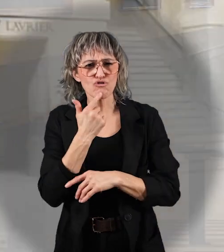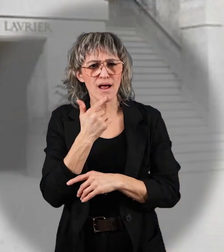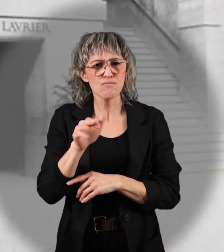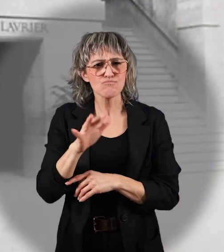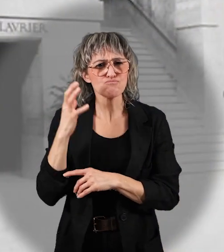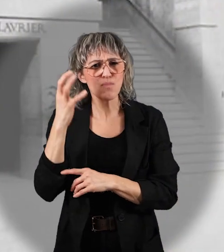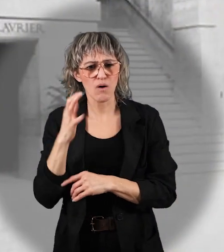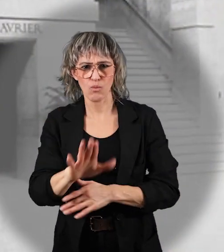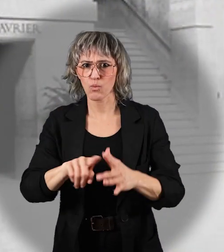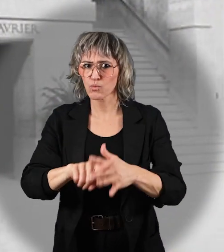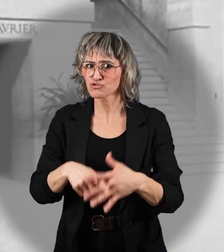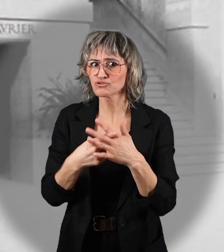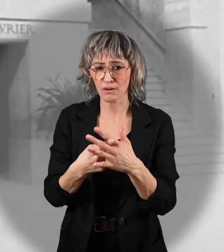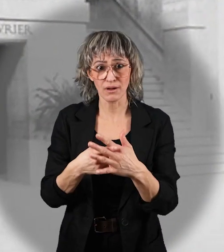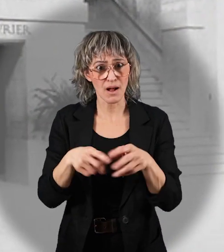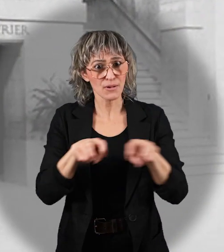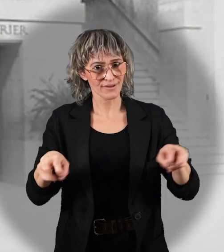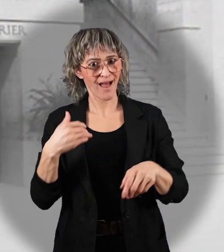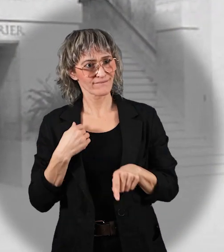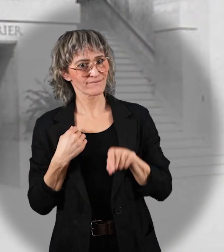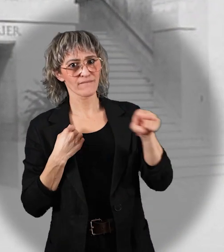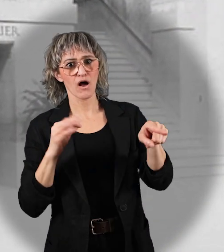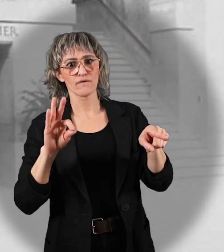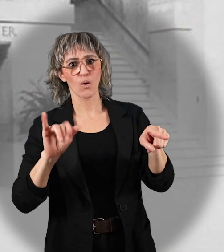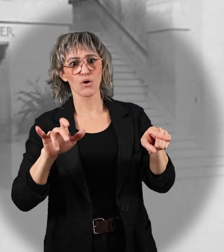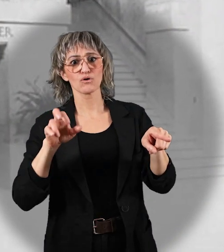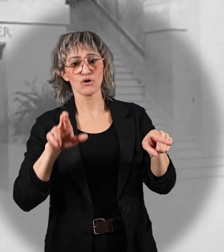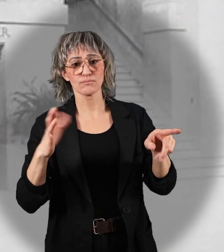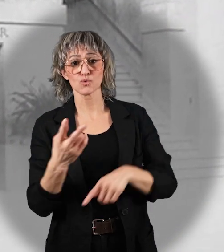One of the train station’s original mahogany benches now